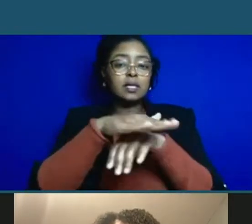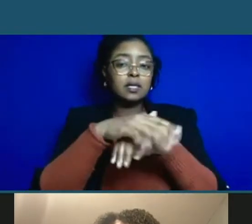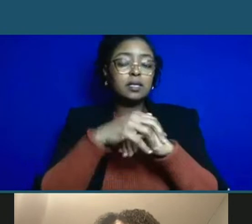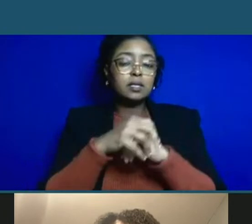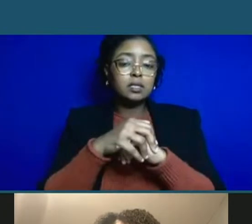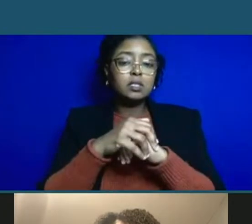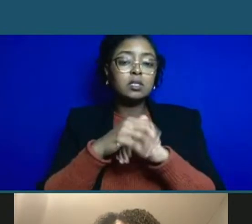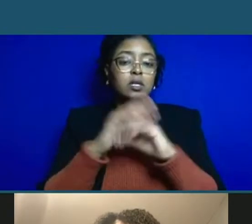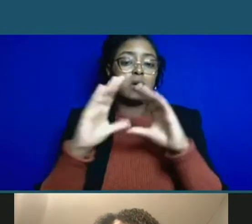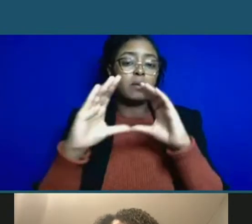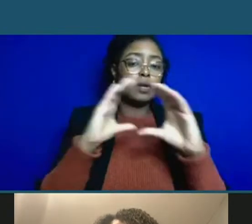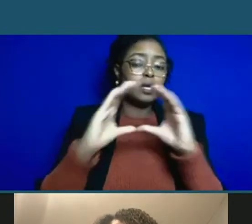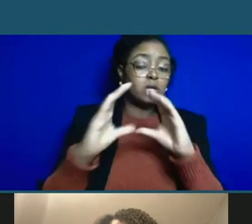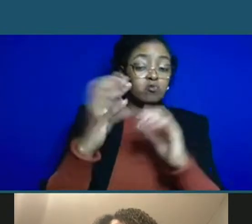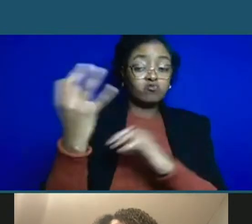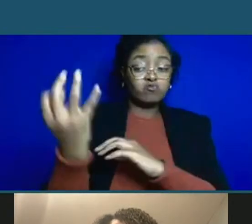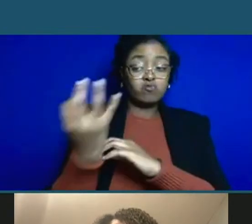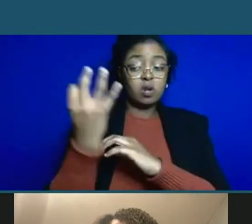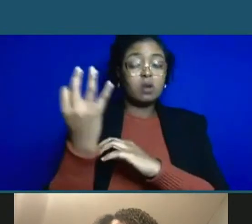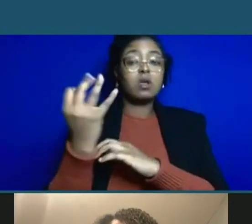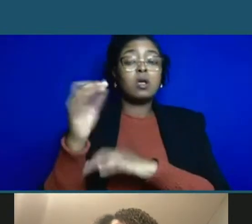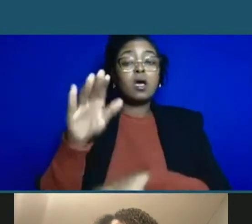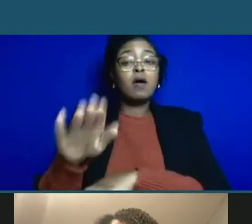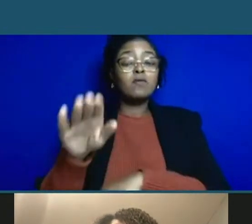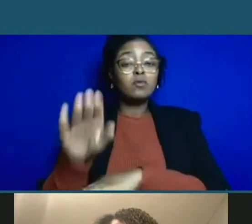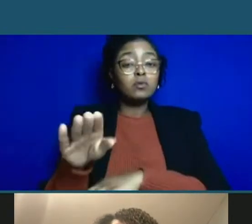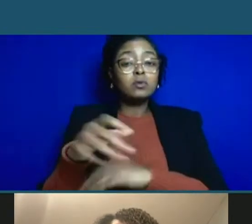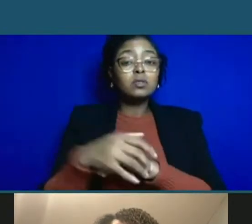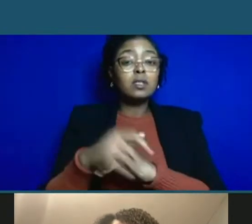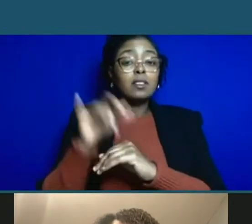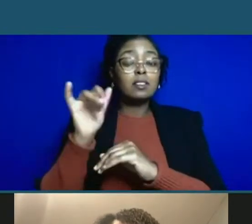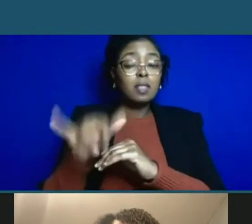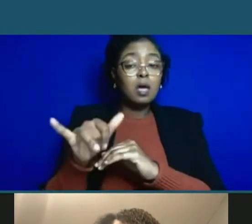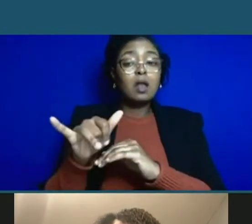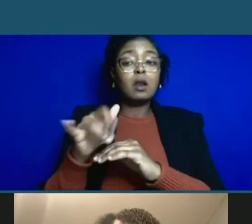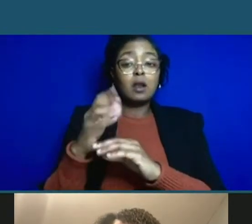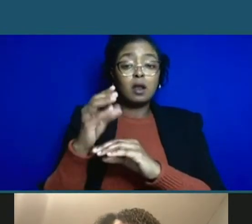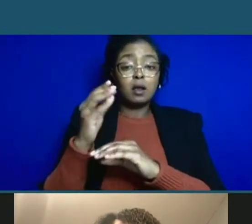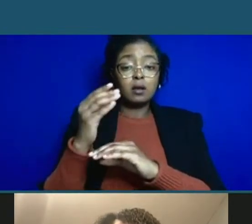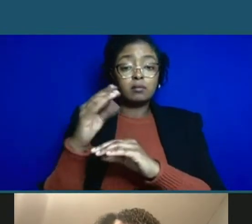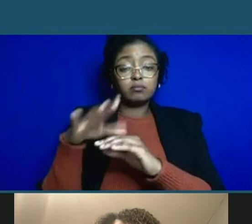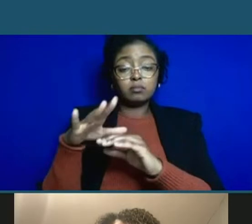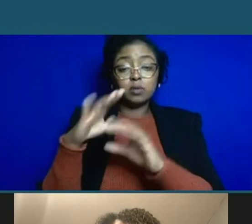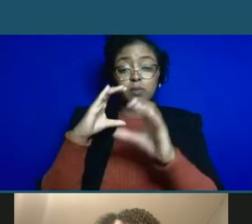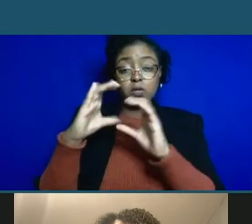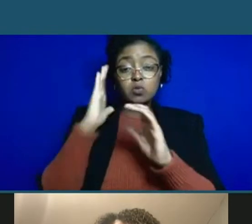morning. And then we'll be sending out a comprehensive